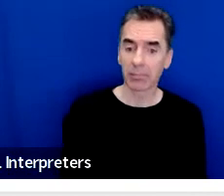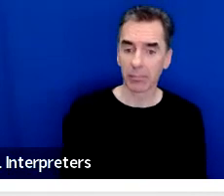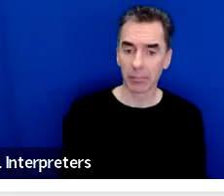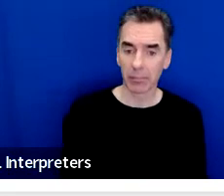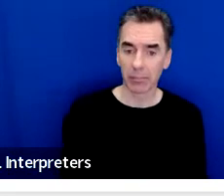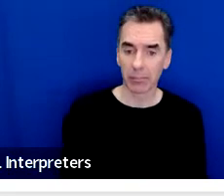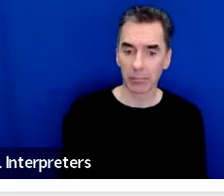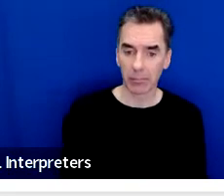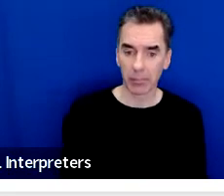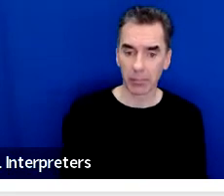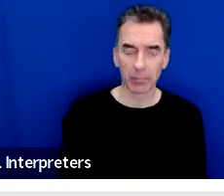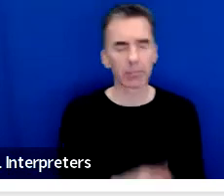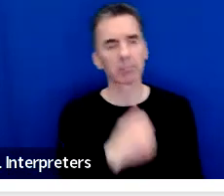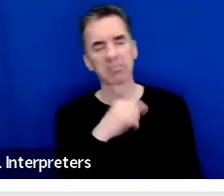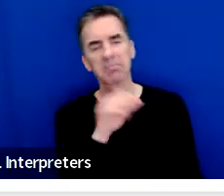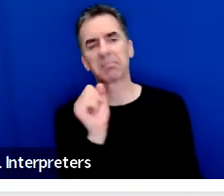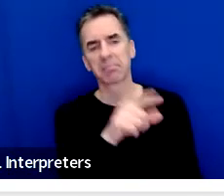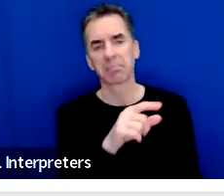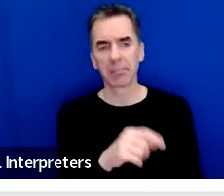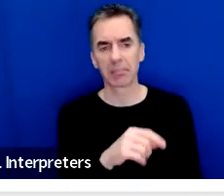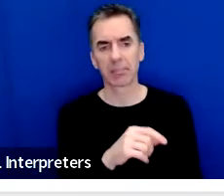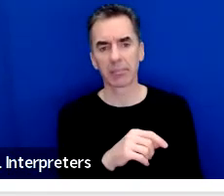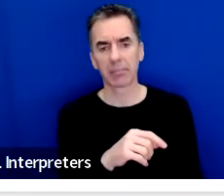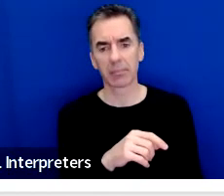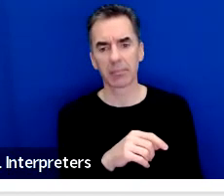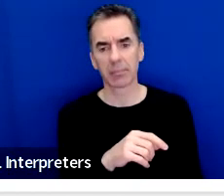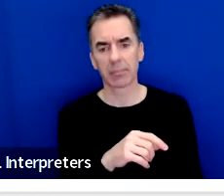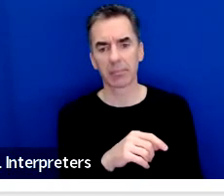Just a quick question. I understand that occasionally or for